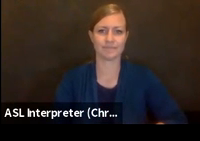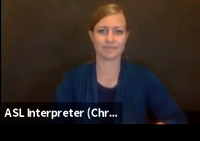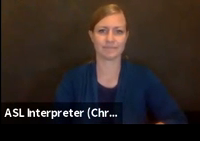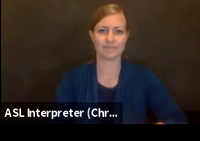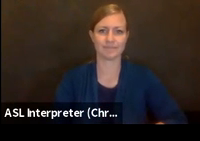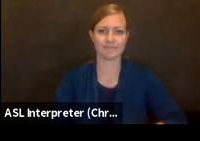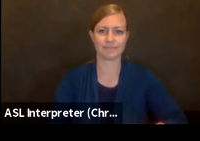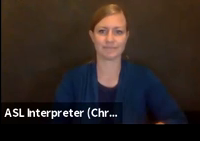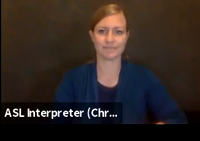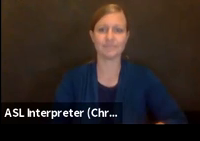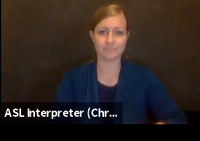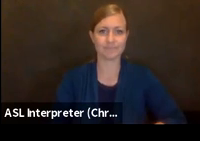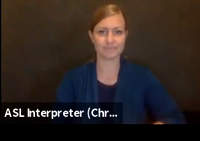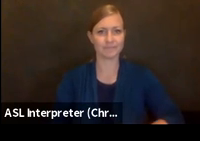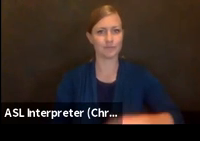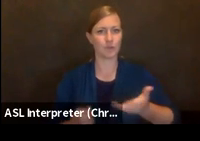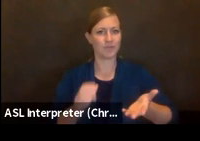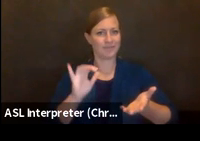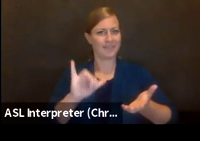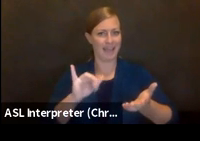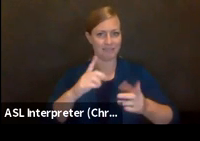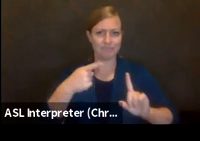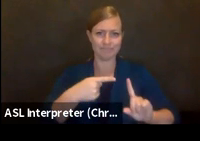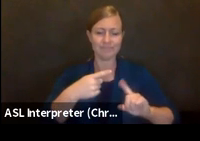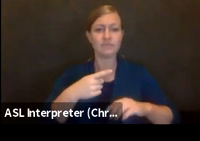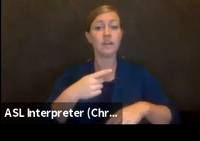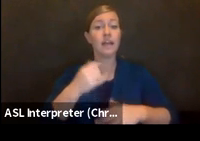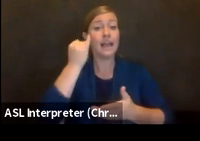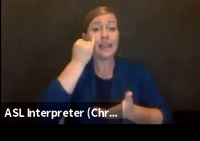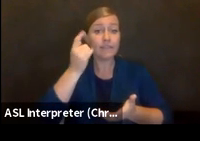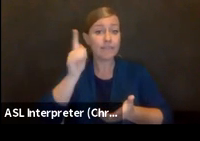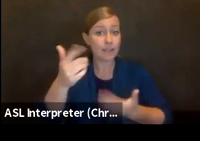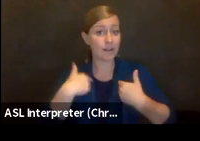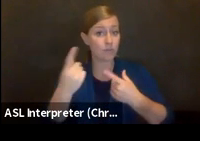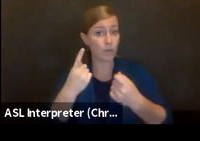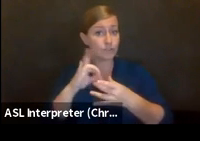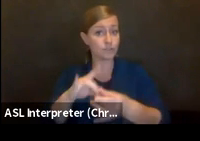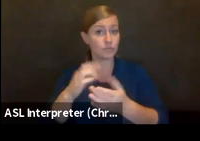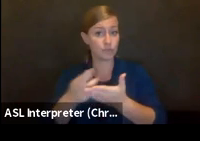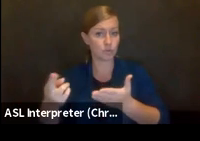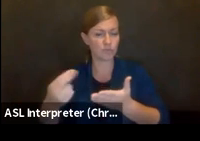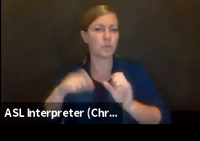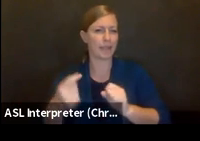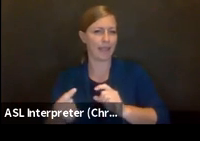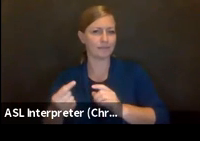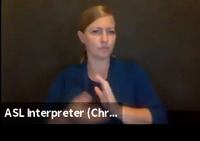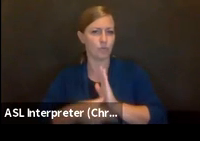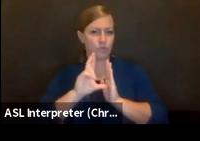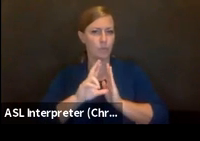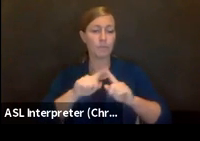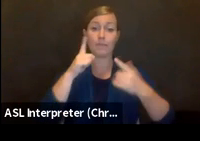ESD 189 - Amy Colburn: Okay, so that was we can come back to resources if people have questions about that, but I'm going to move on for now and I just